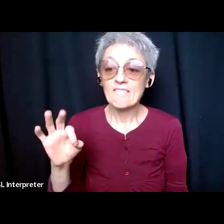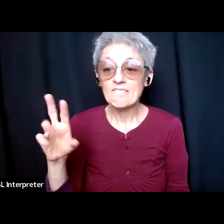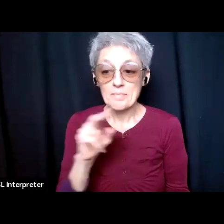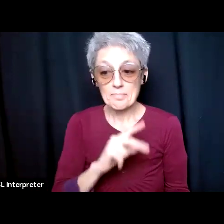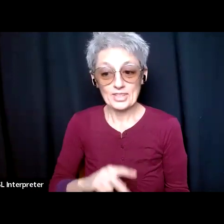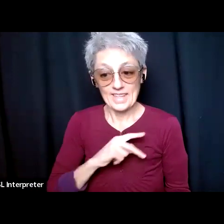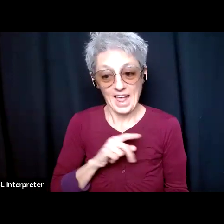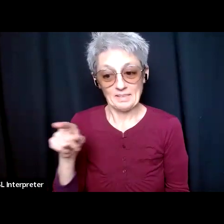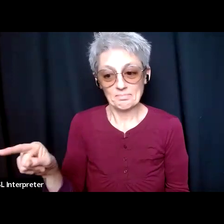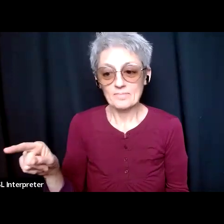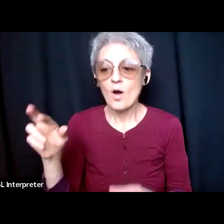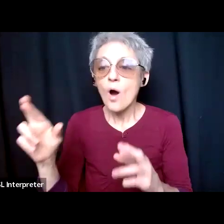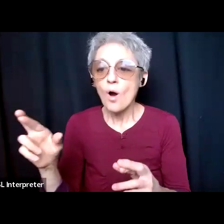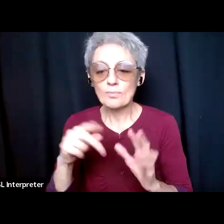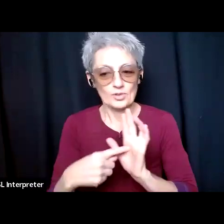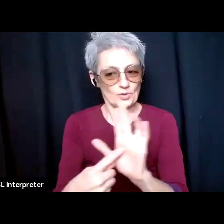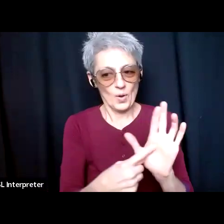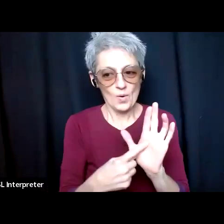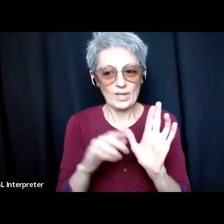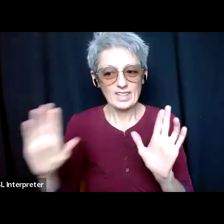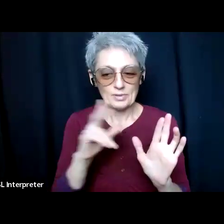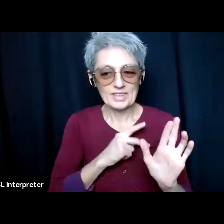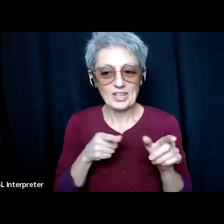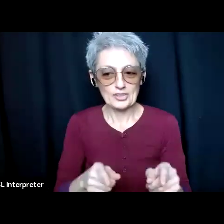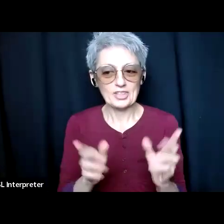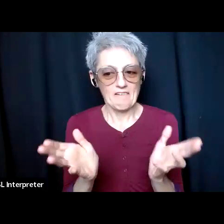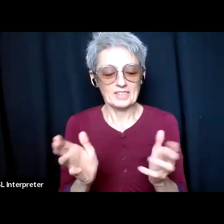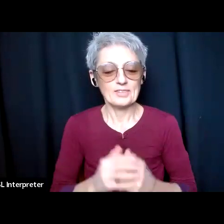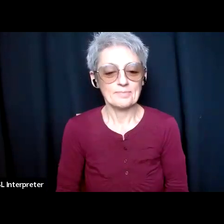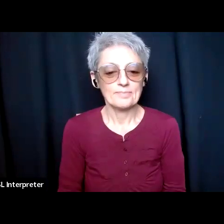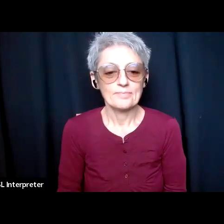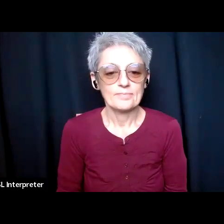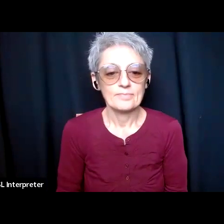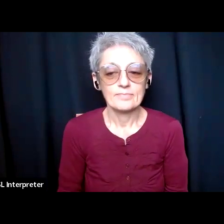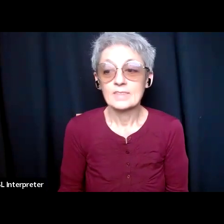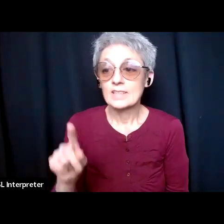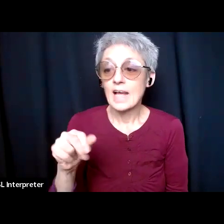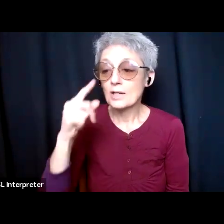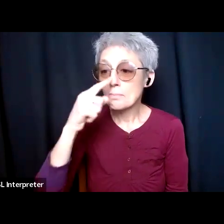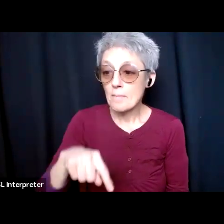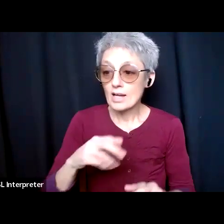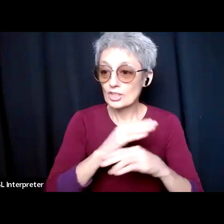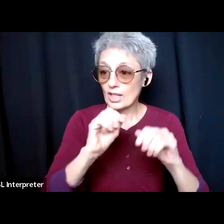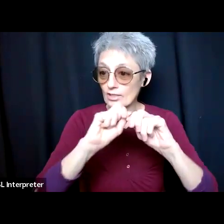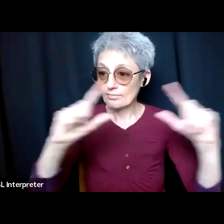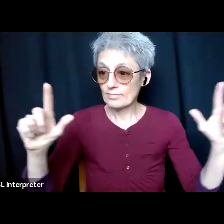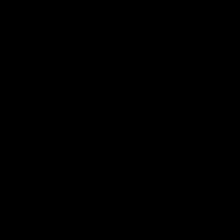And thanks to the organizers for inviting me. So I will share my screen.